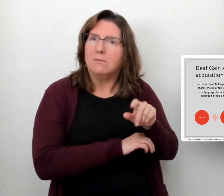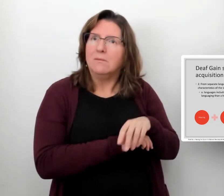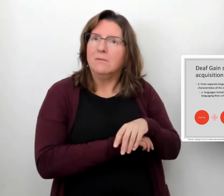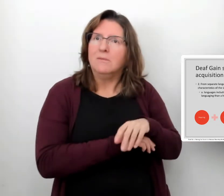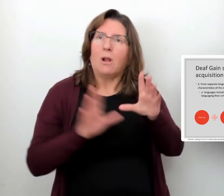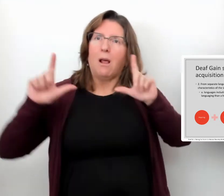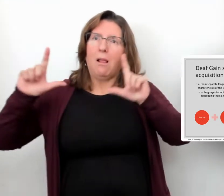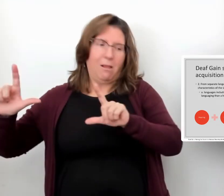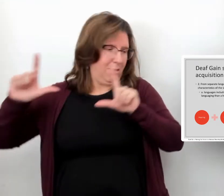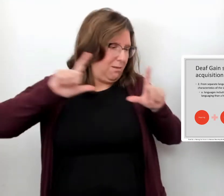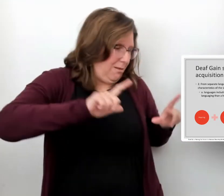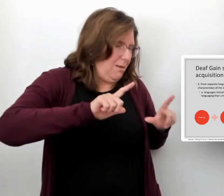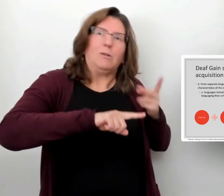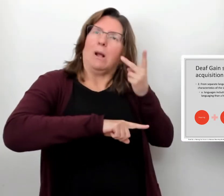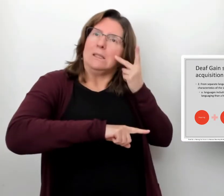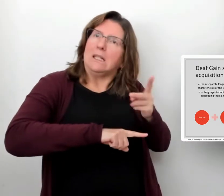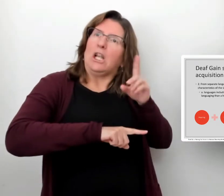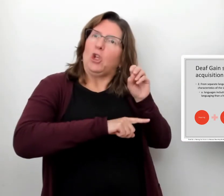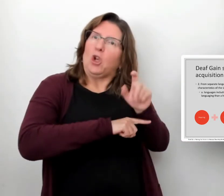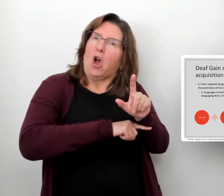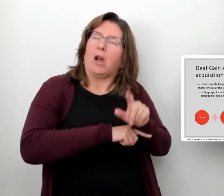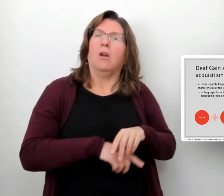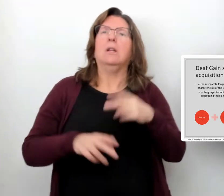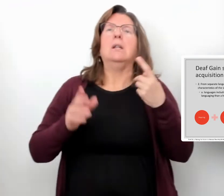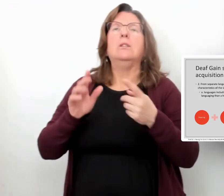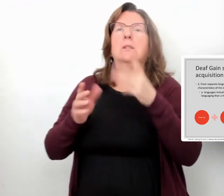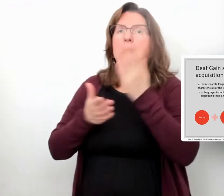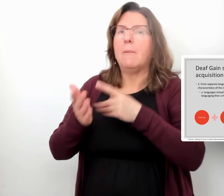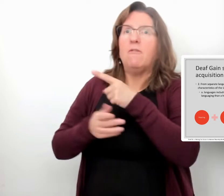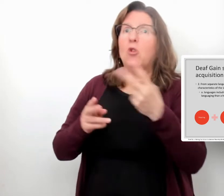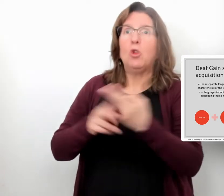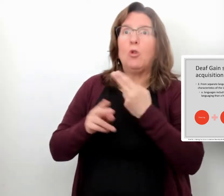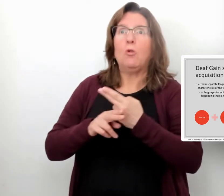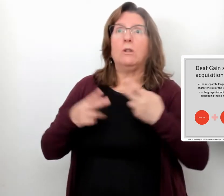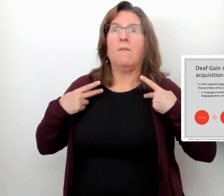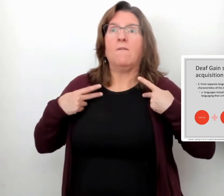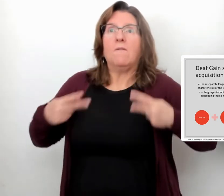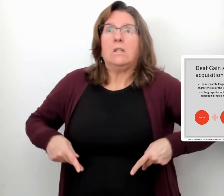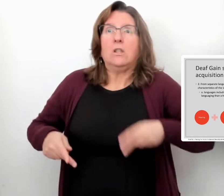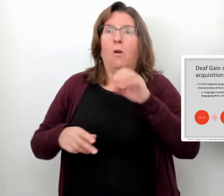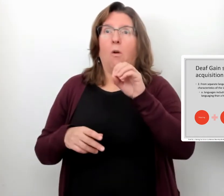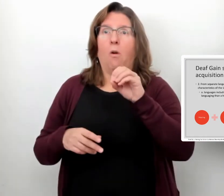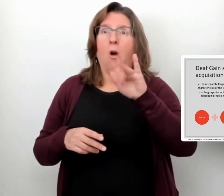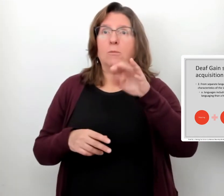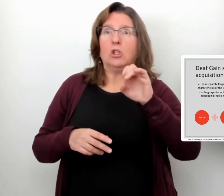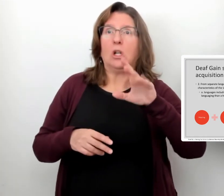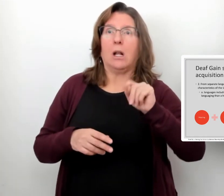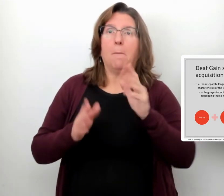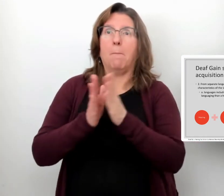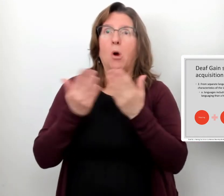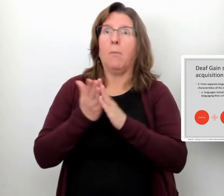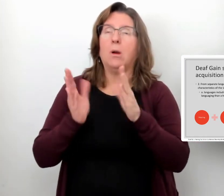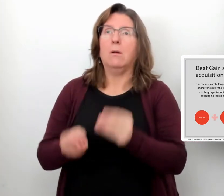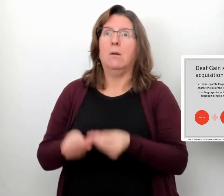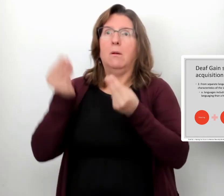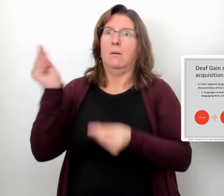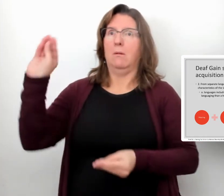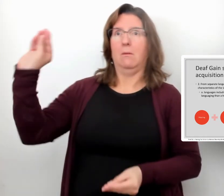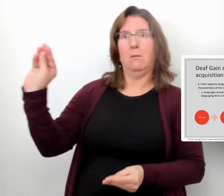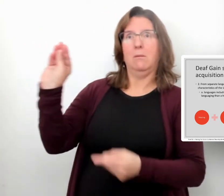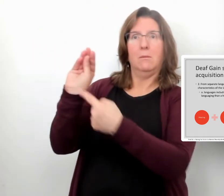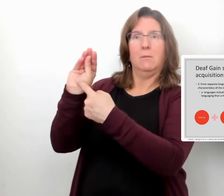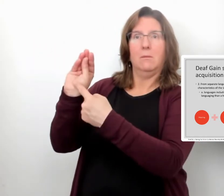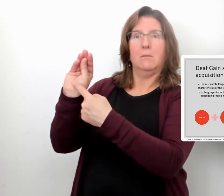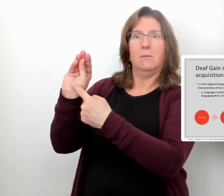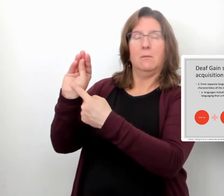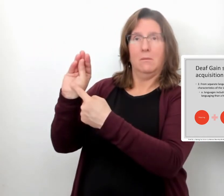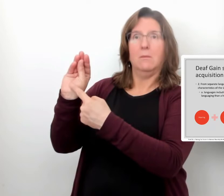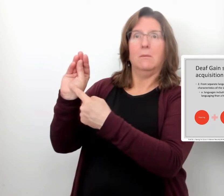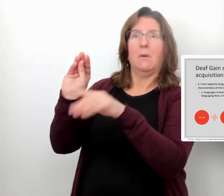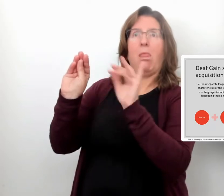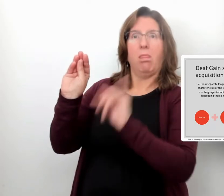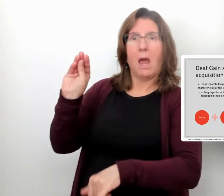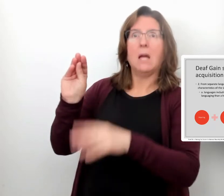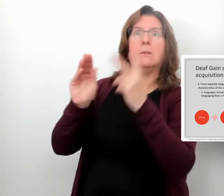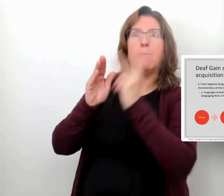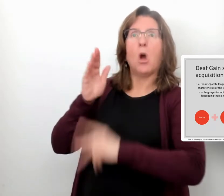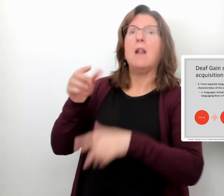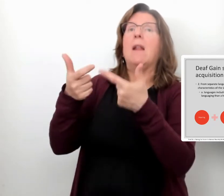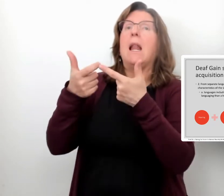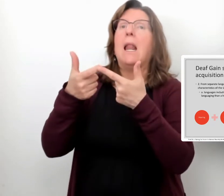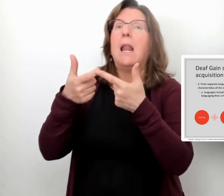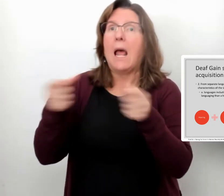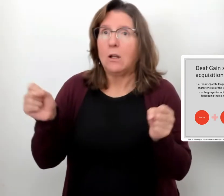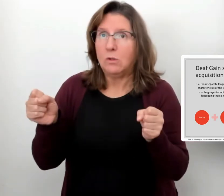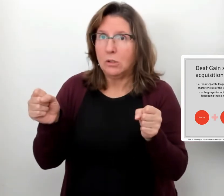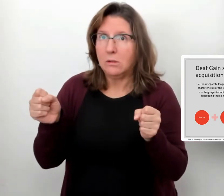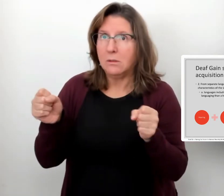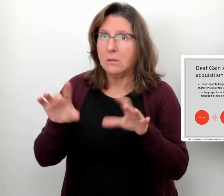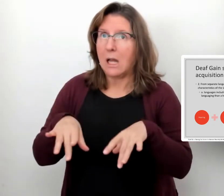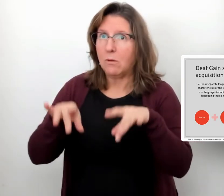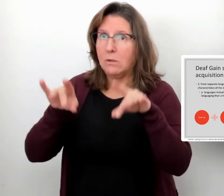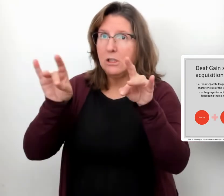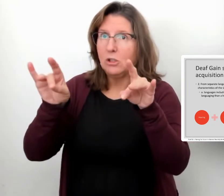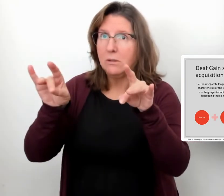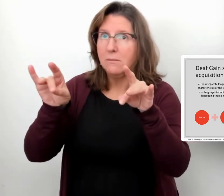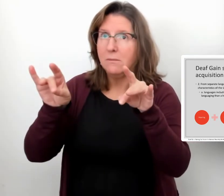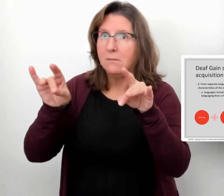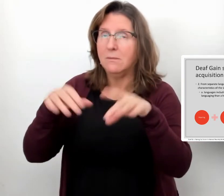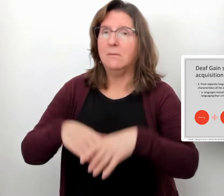to your dog, or used a physical object, holding up a book . . . these strategies are part of language acquisition.